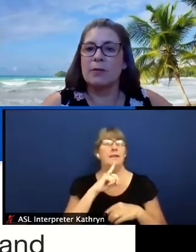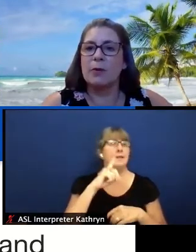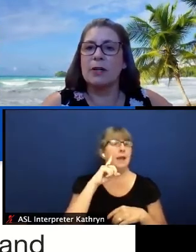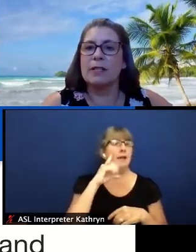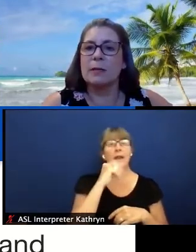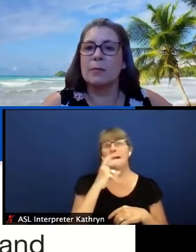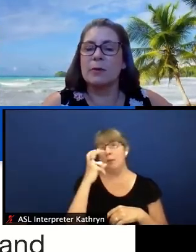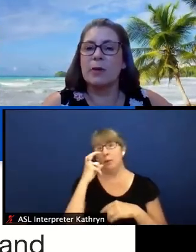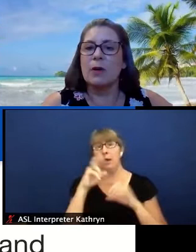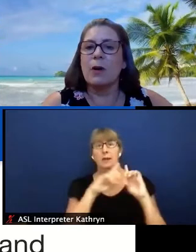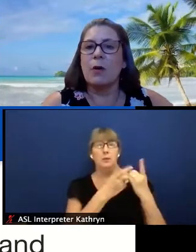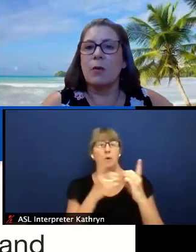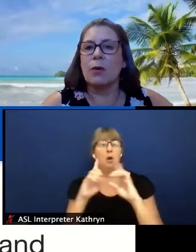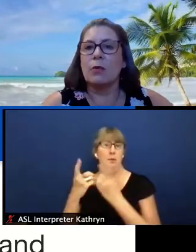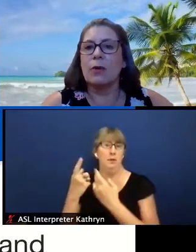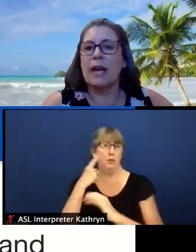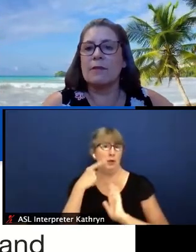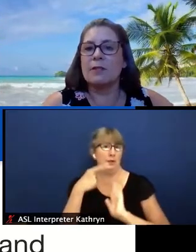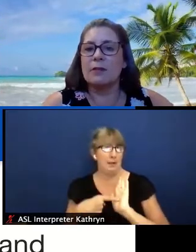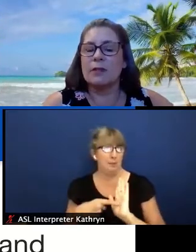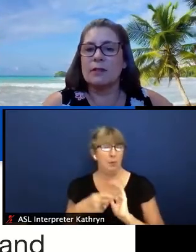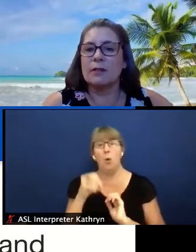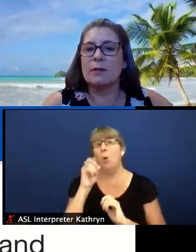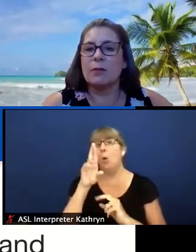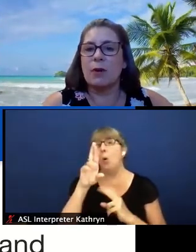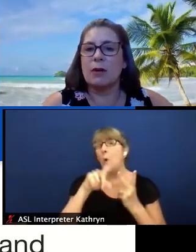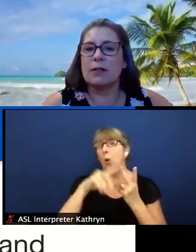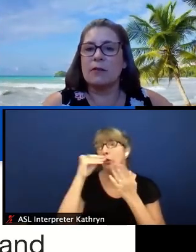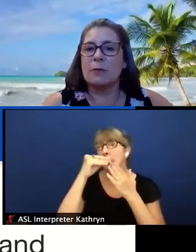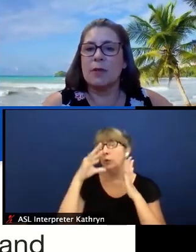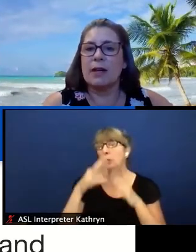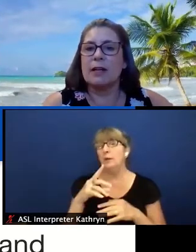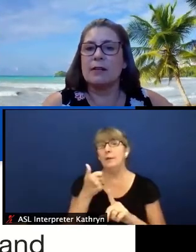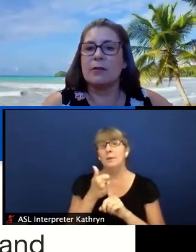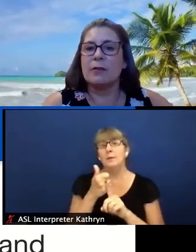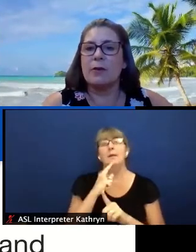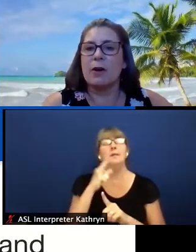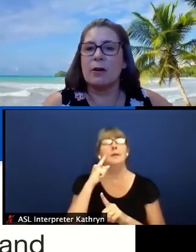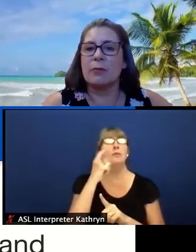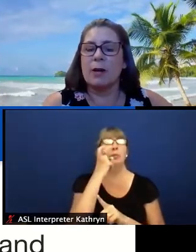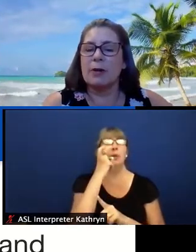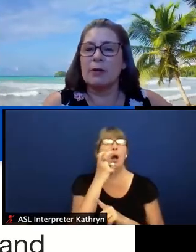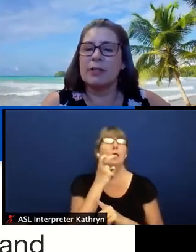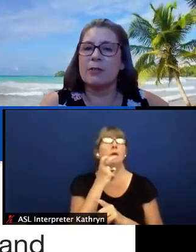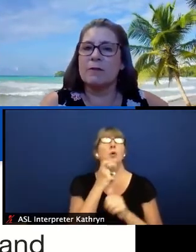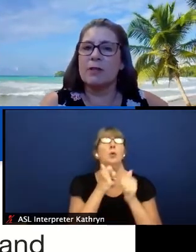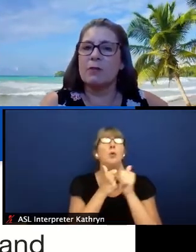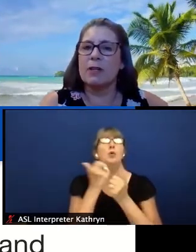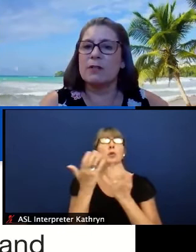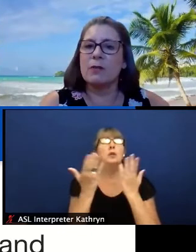For example, or we have students who are deaf, blind who are primarily served in one school,